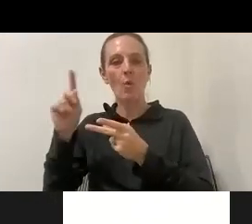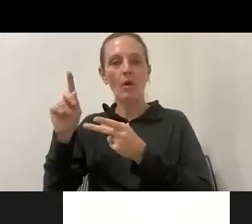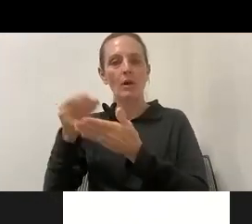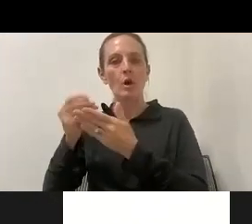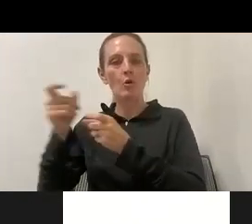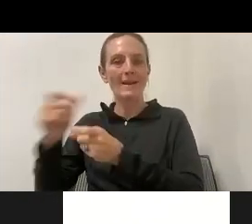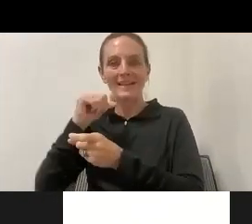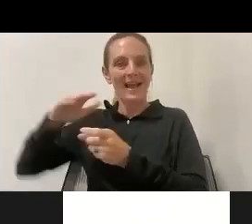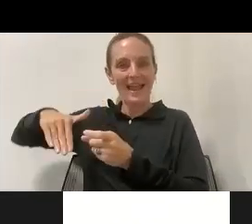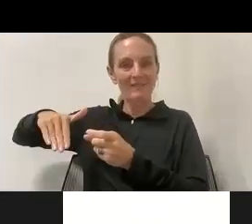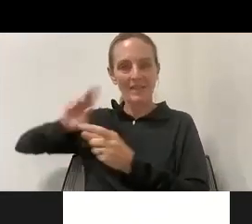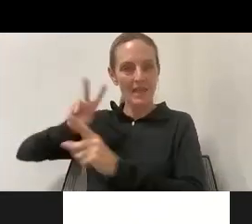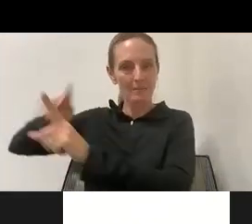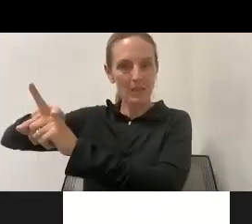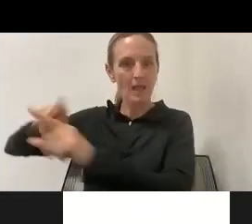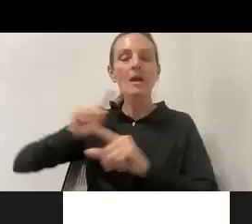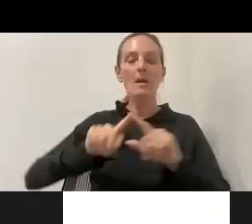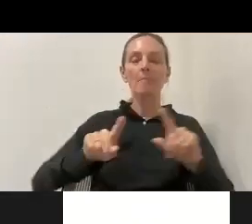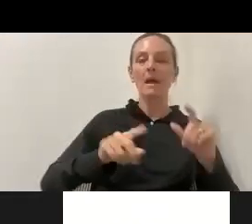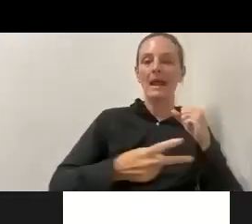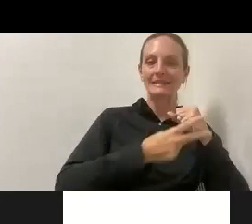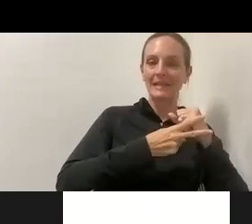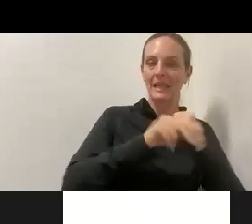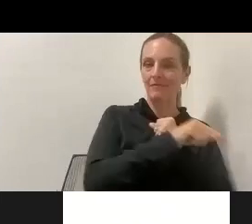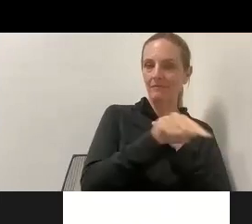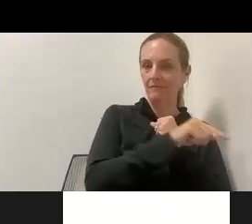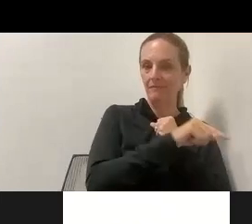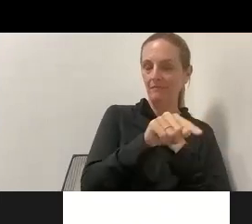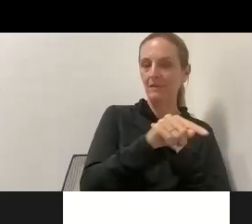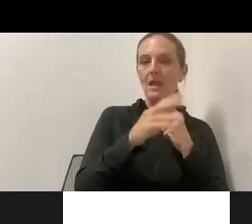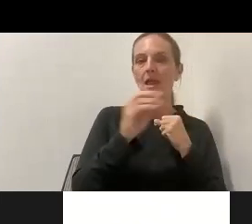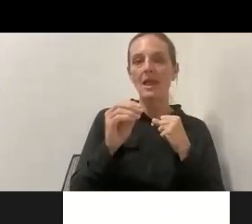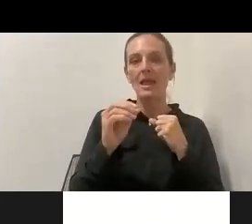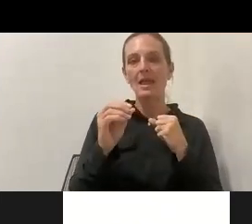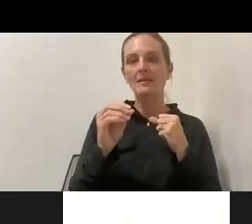there and generally they will be posted again, and there's usually quite a bit of blurbs and wording